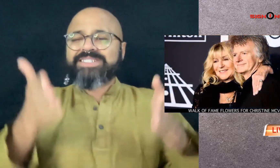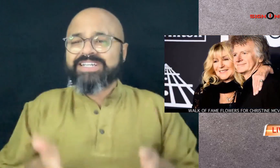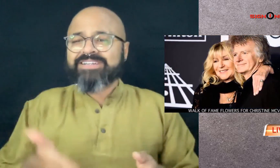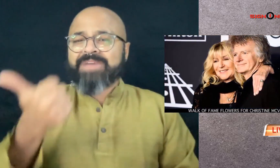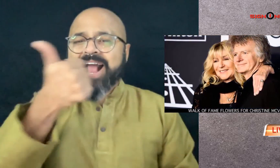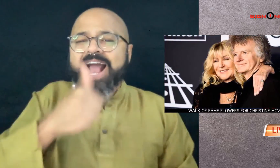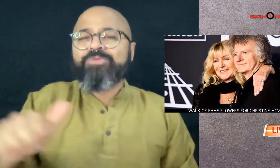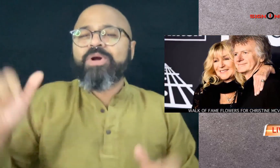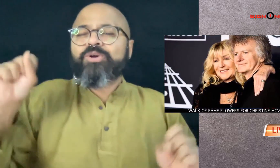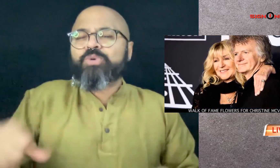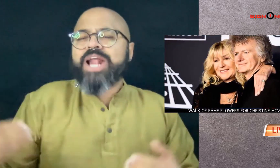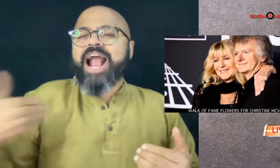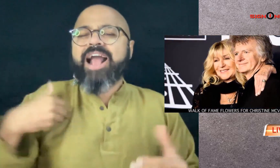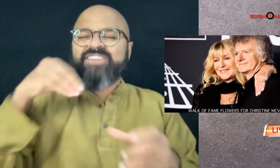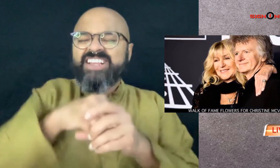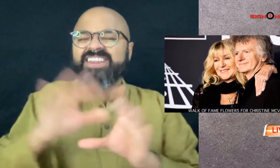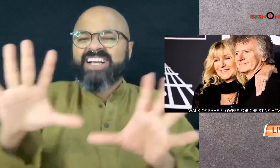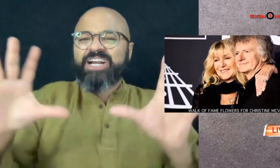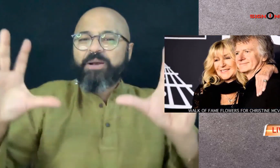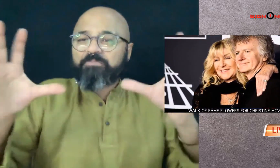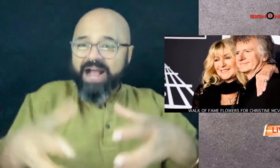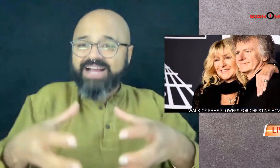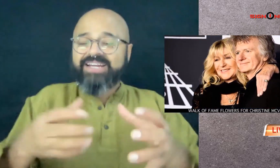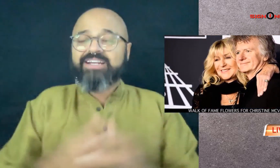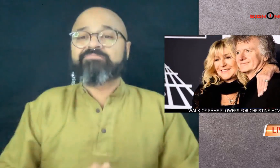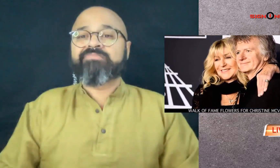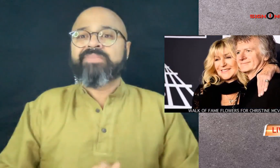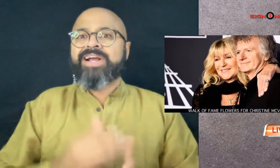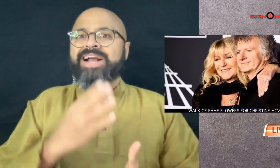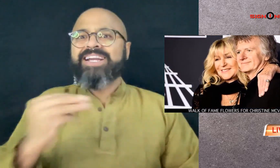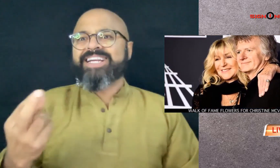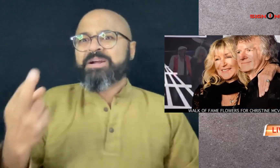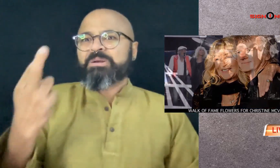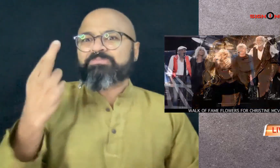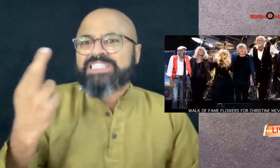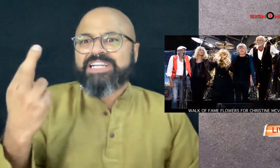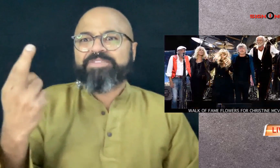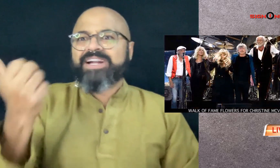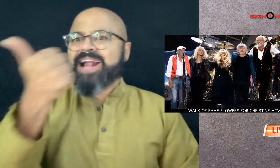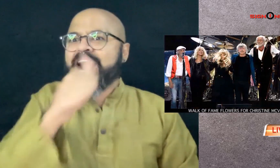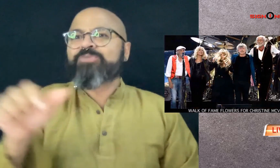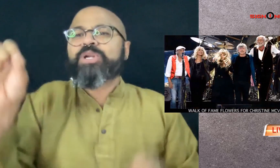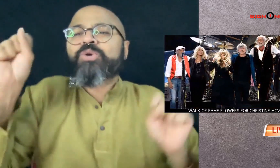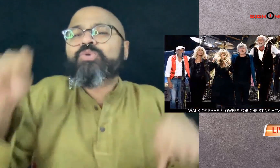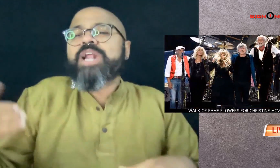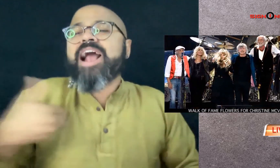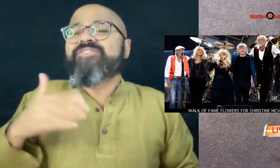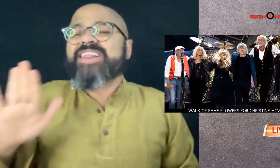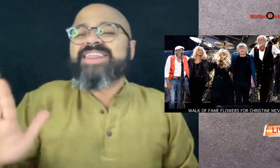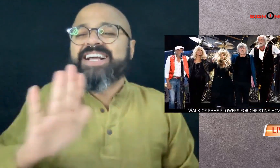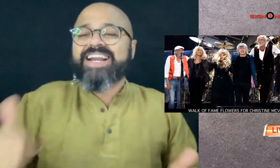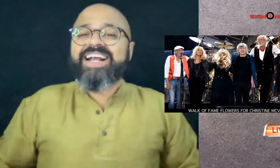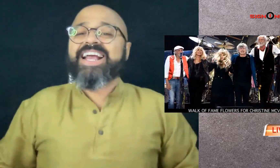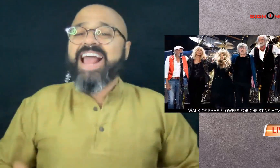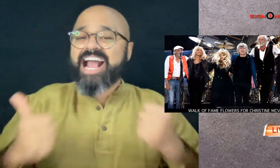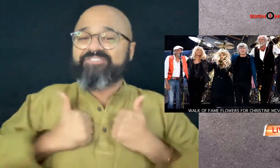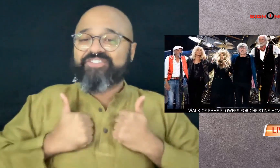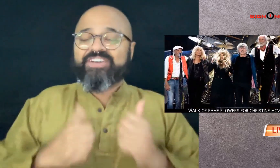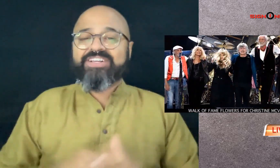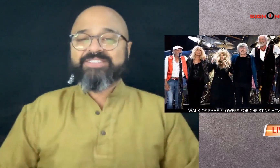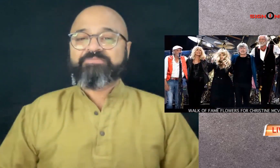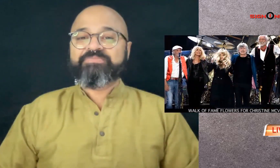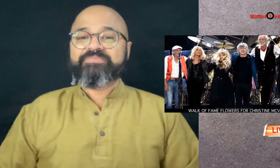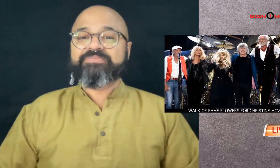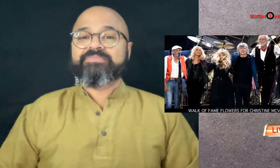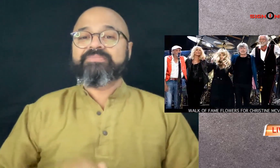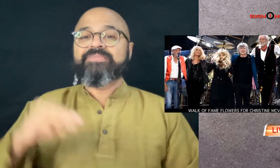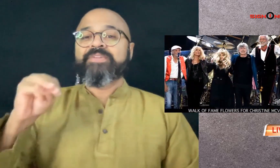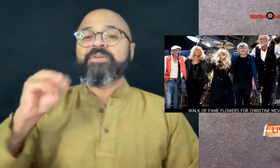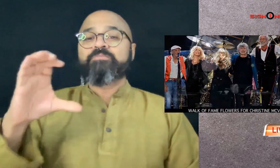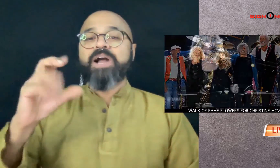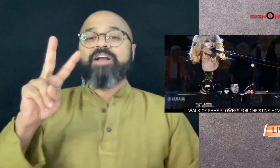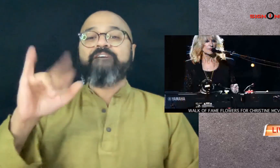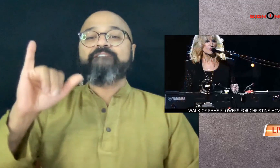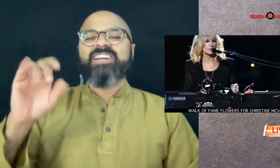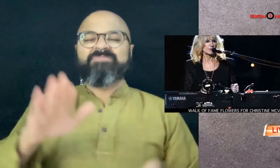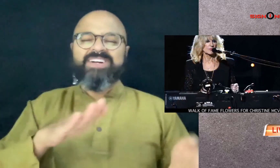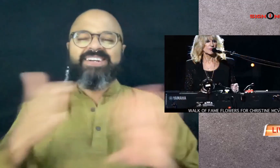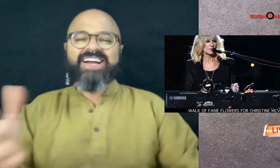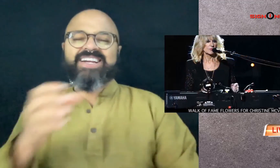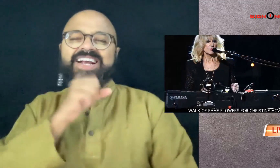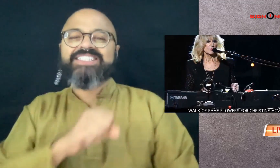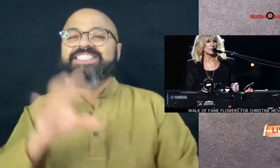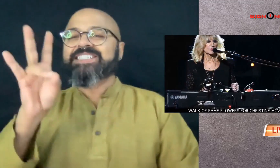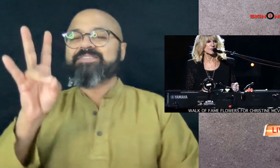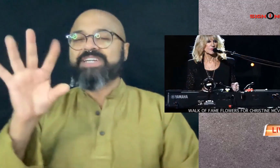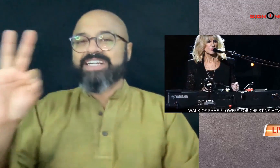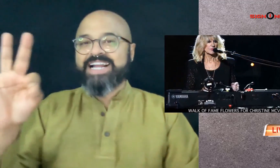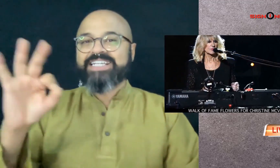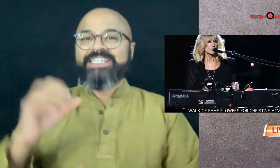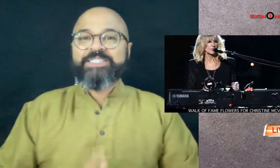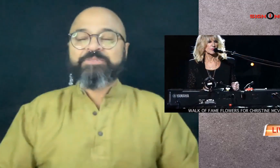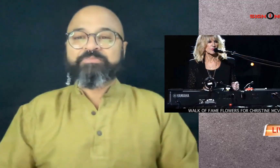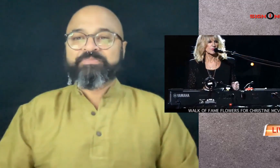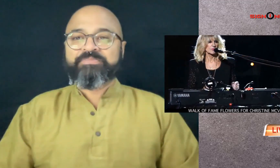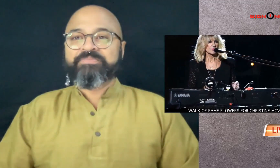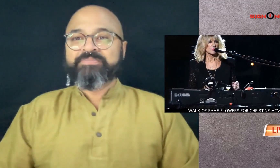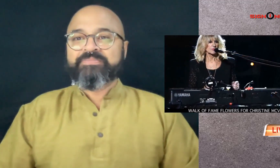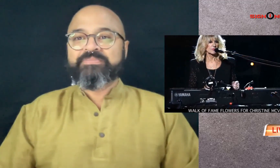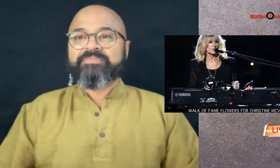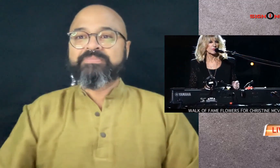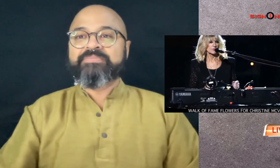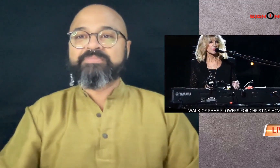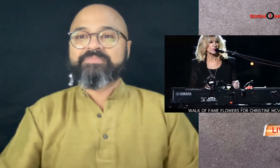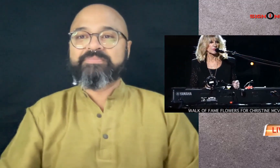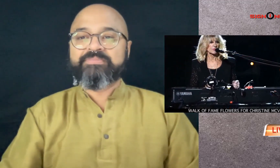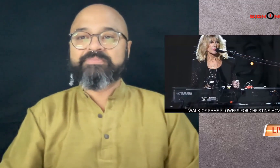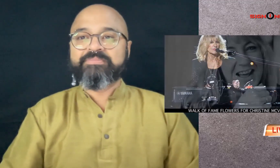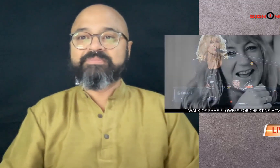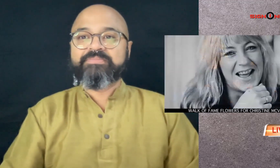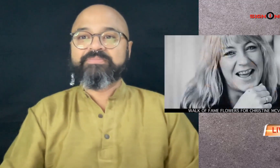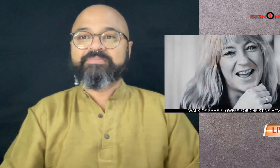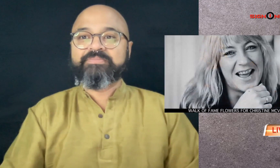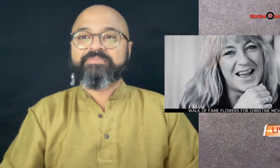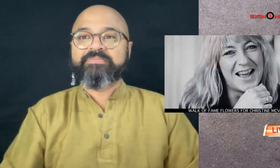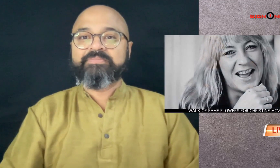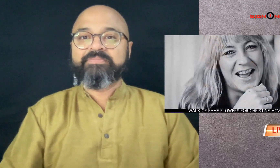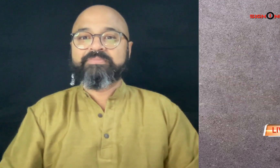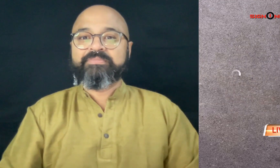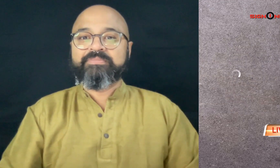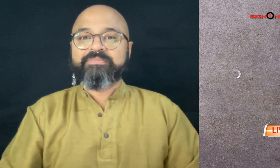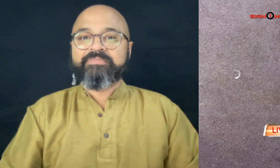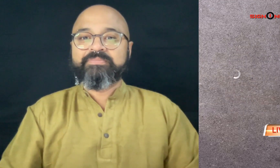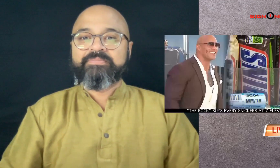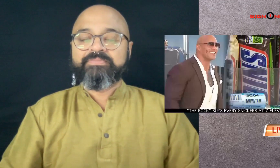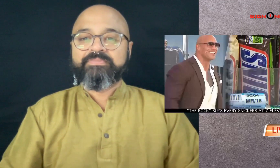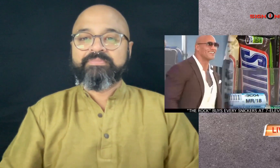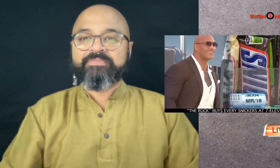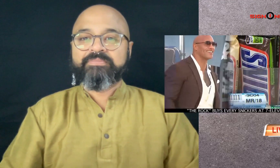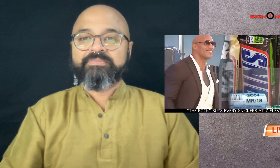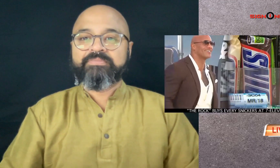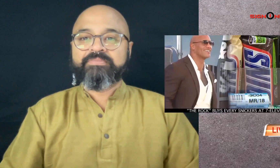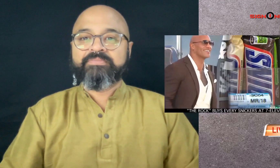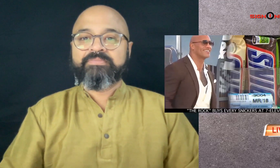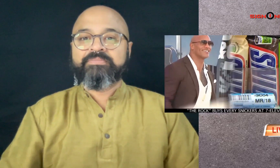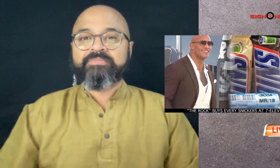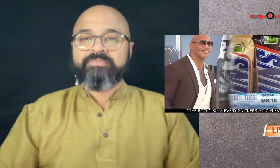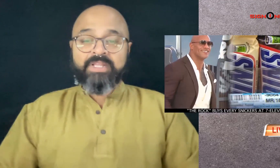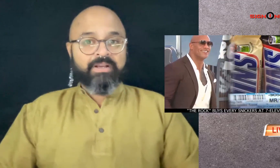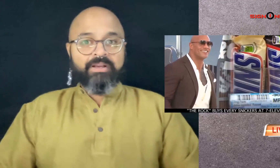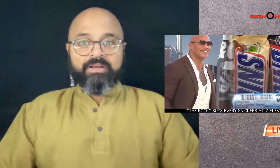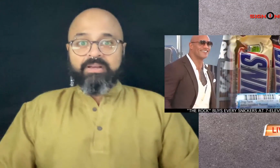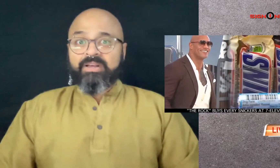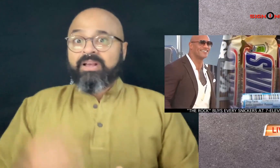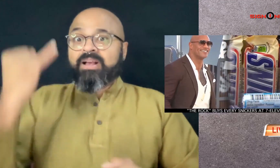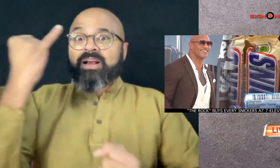band and the best friend anyone could have in their life McVie was 79 years old